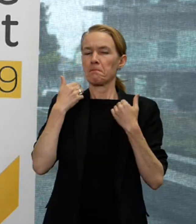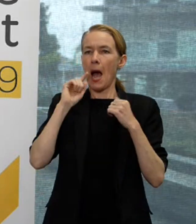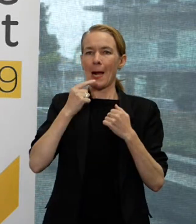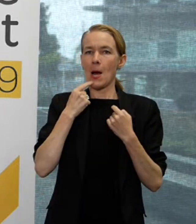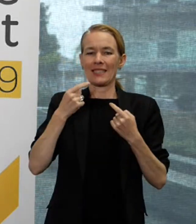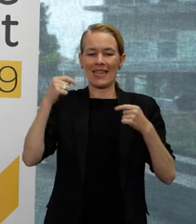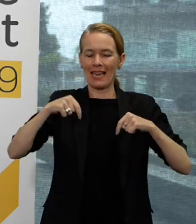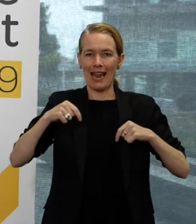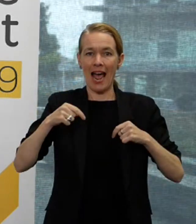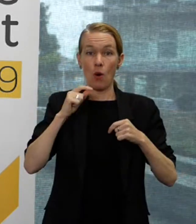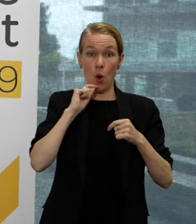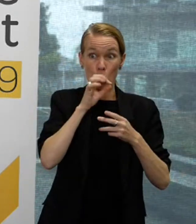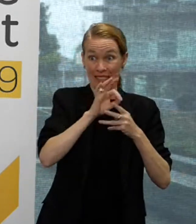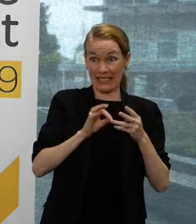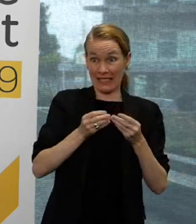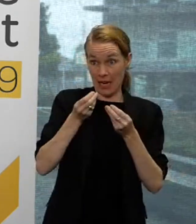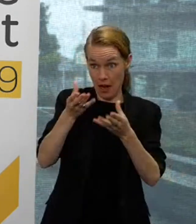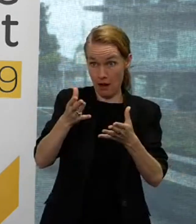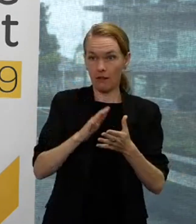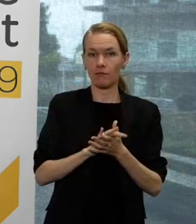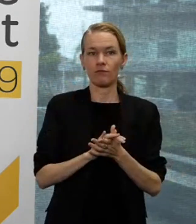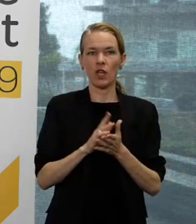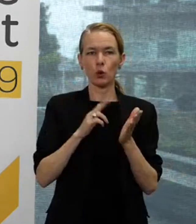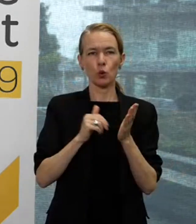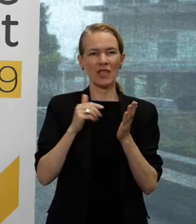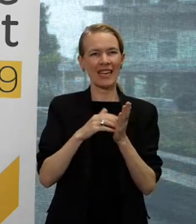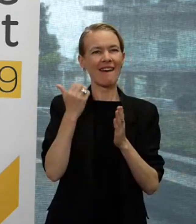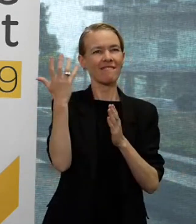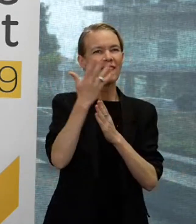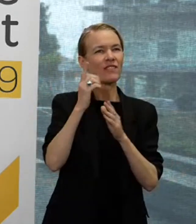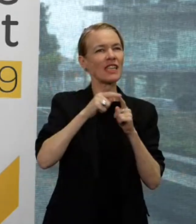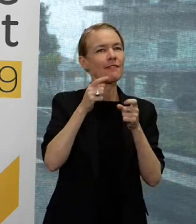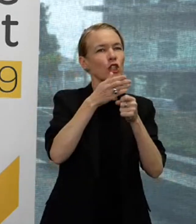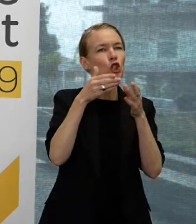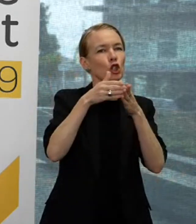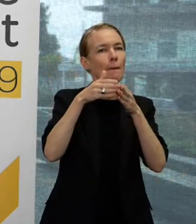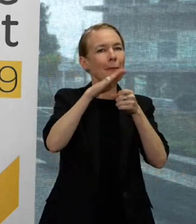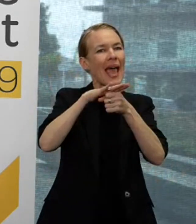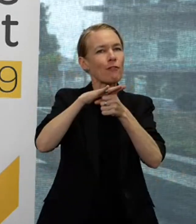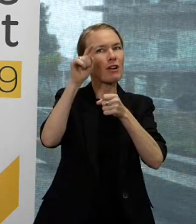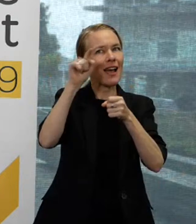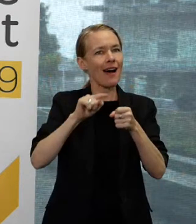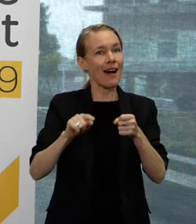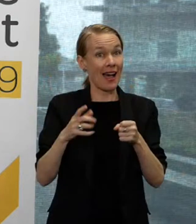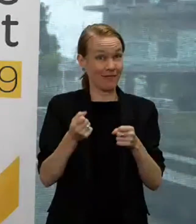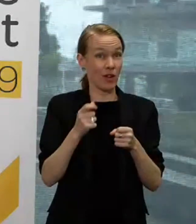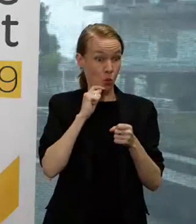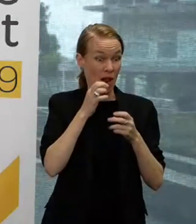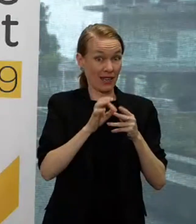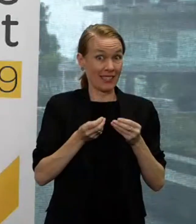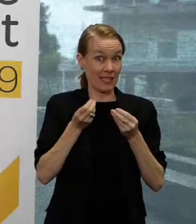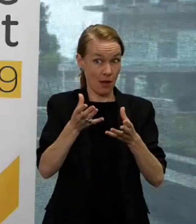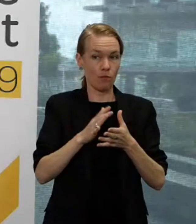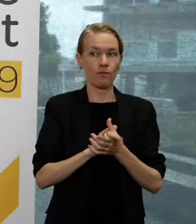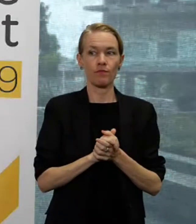but we'll get that information. Dr. Bloomfield, has there been any consideration to the regional lockdown potentially around New